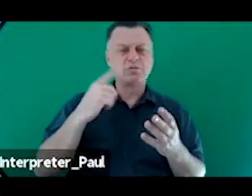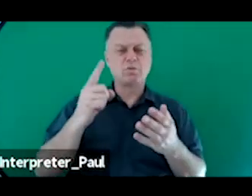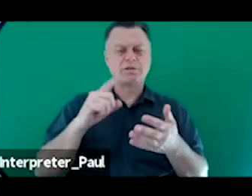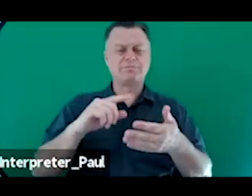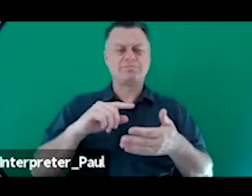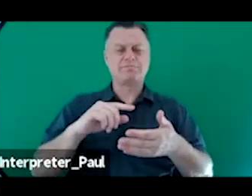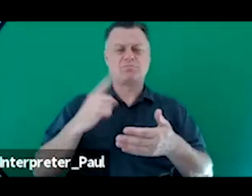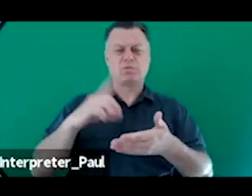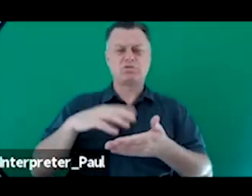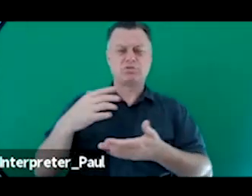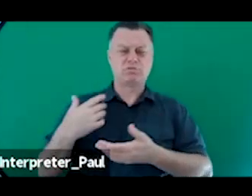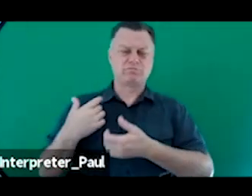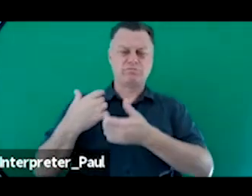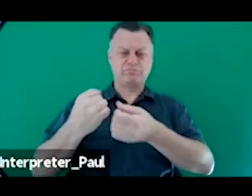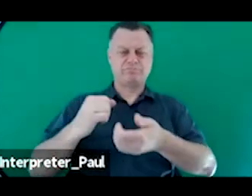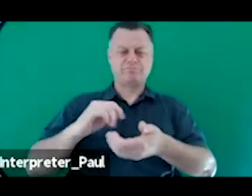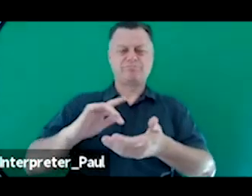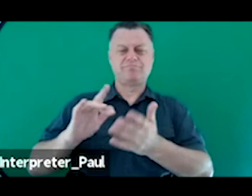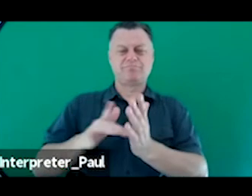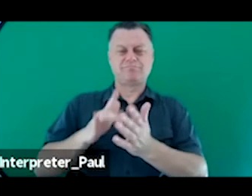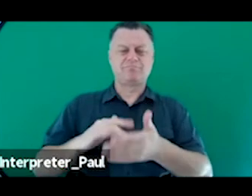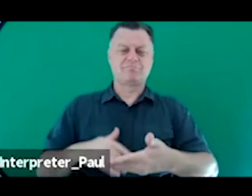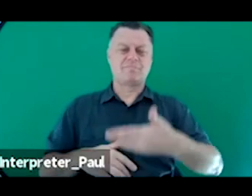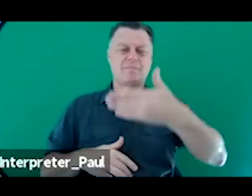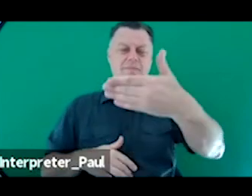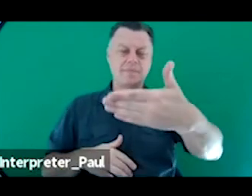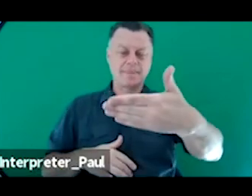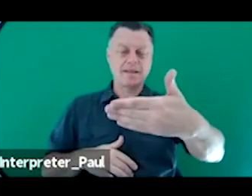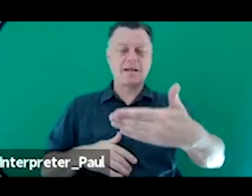the students is displaying to the other ones and they're having a conversation in a study group.